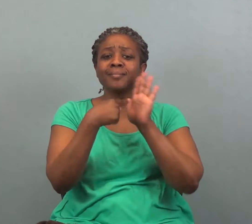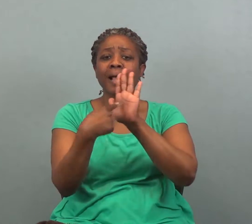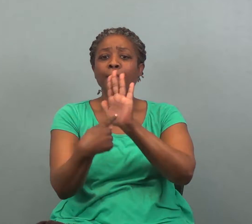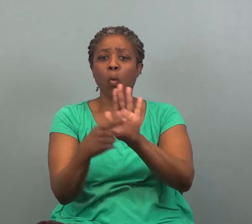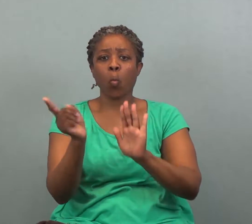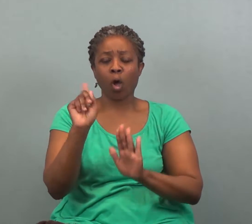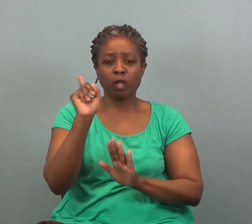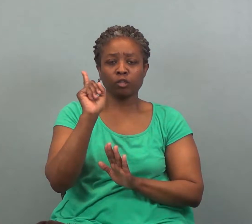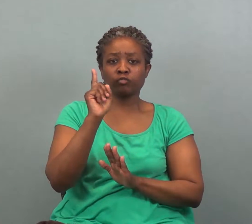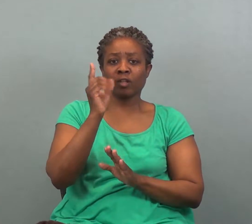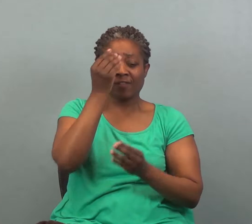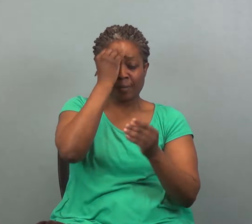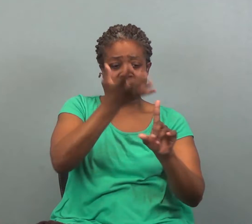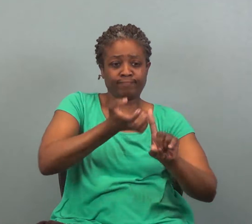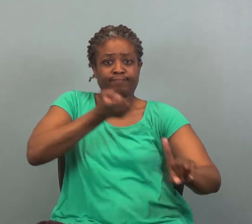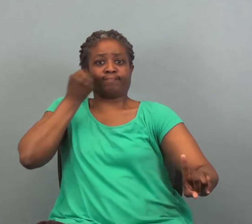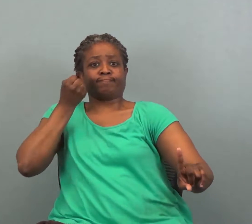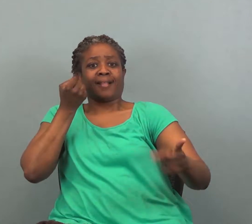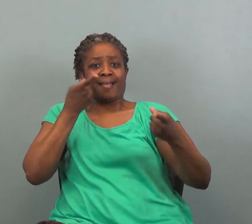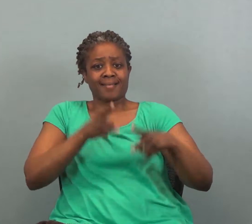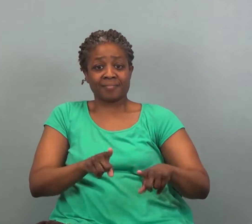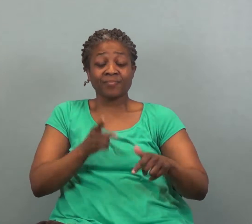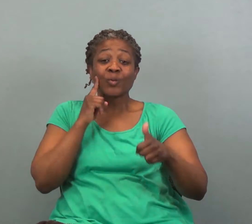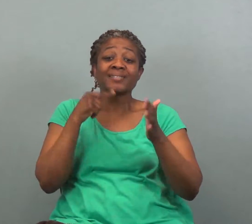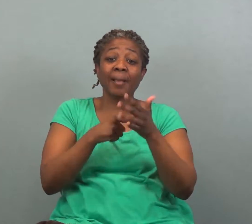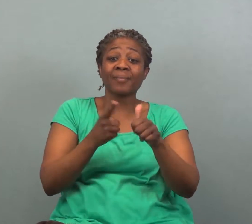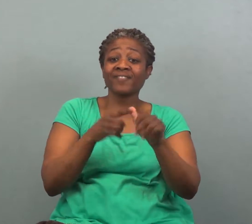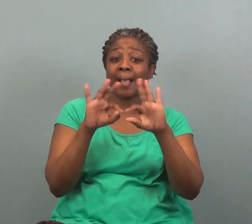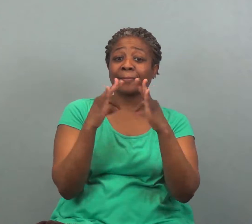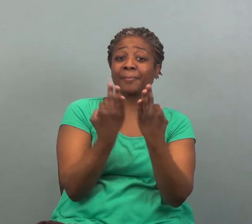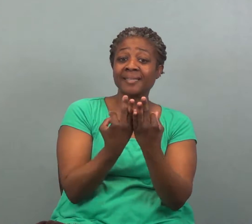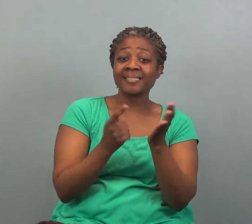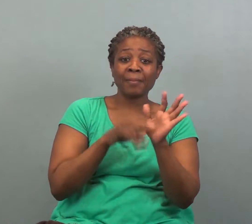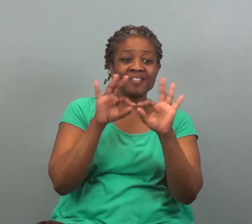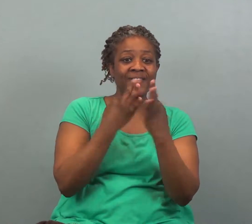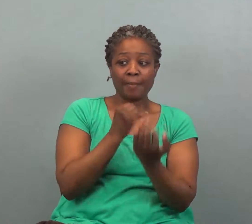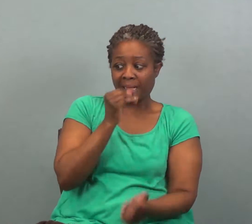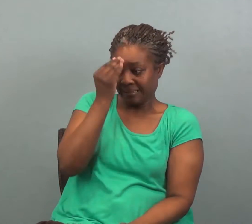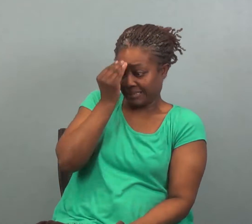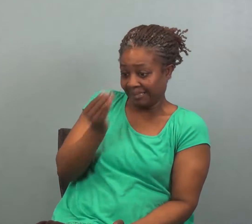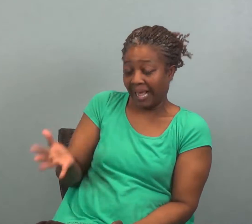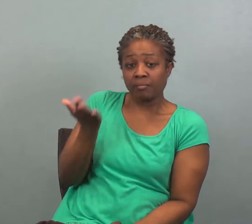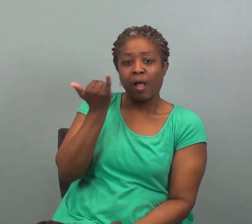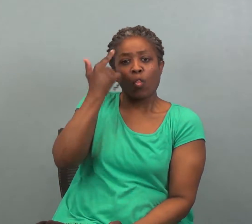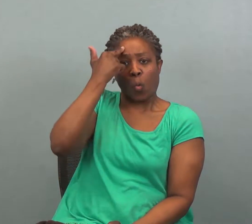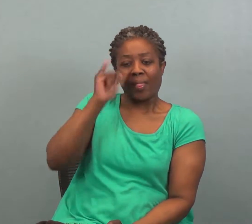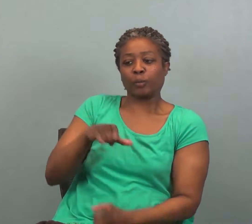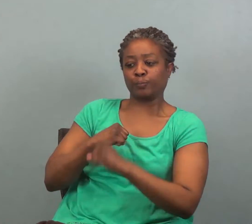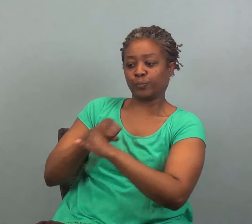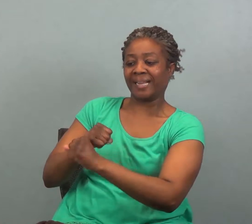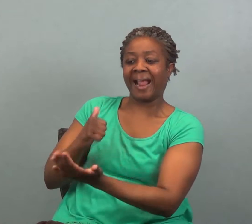There are several clear examples of information deprivation in the Deaf community. First of all, families at times withhold information from Deaf family members with the intent of protecting them.